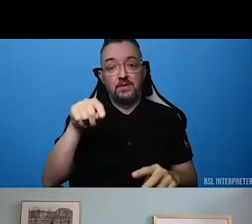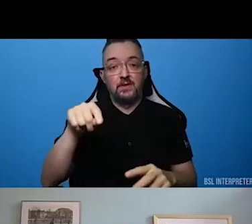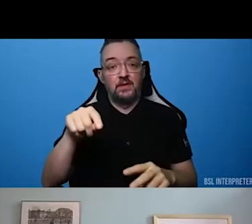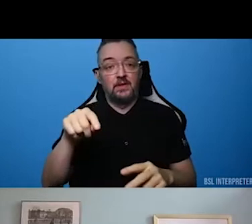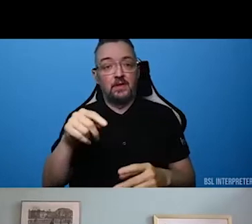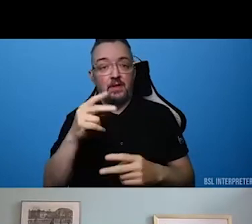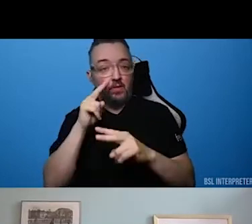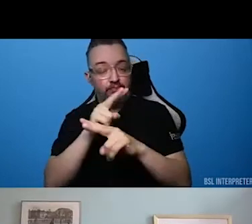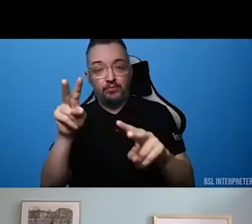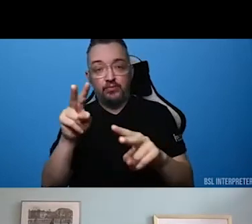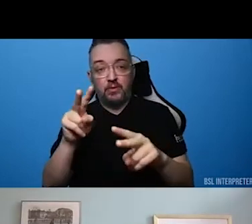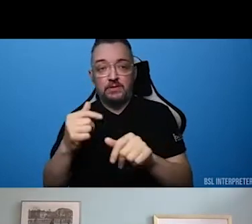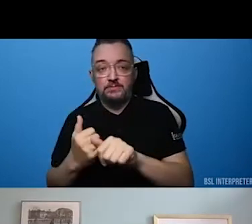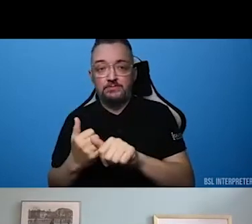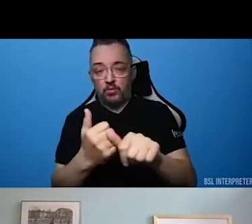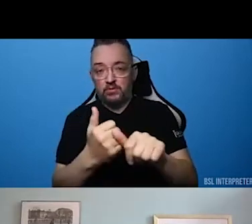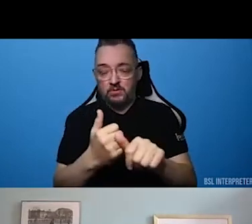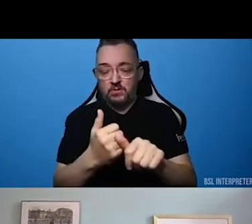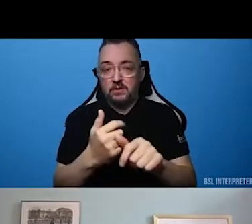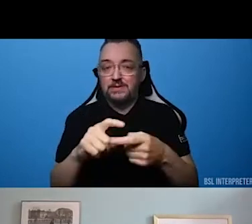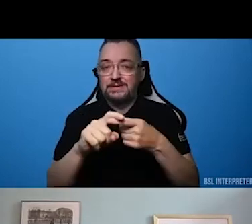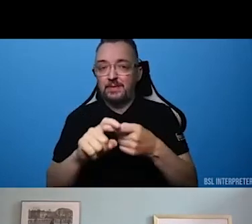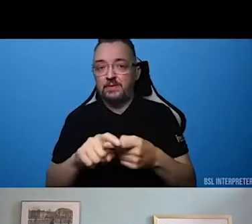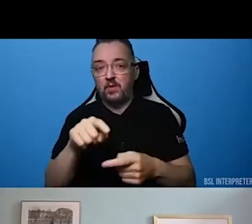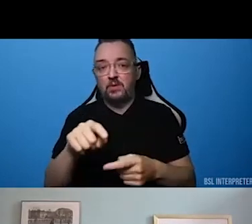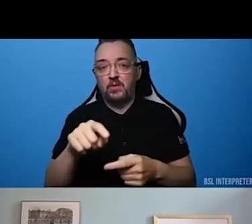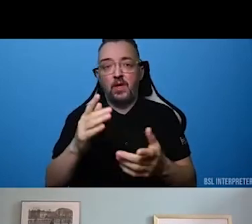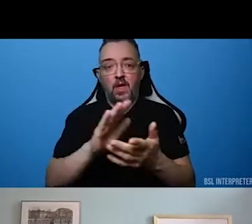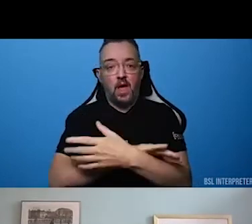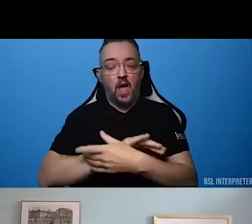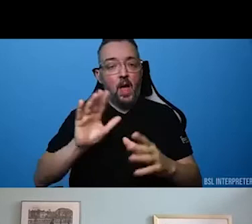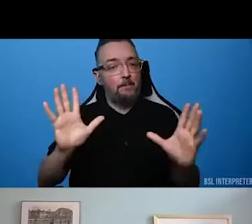are propped up and dependent on the raised arms of the young boy.